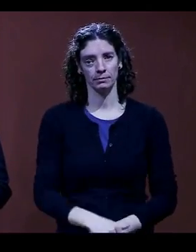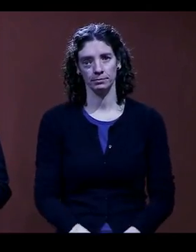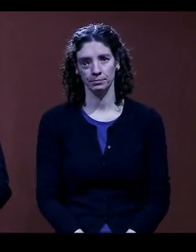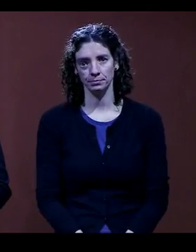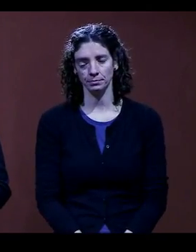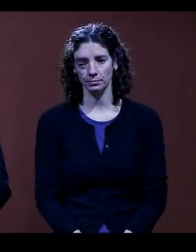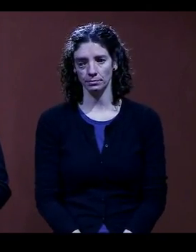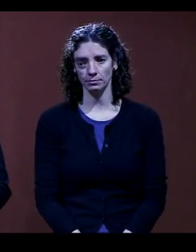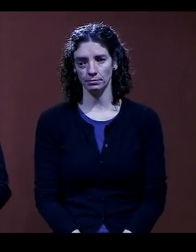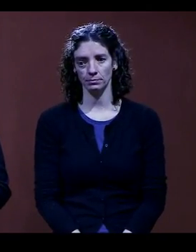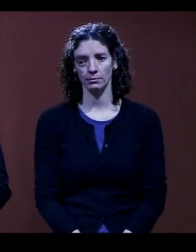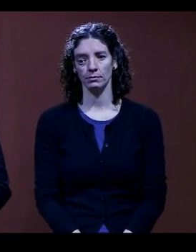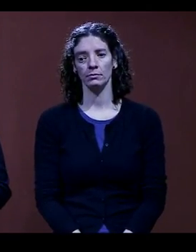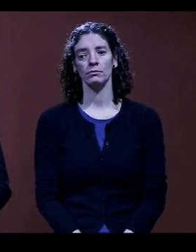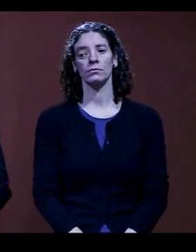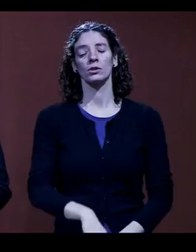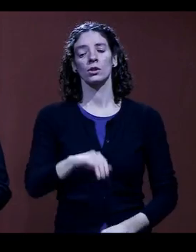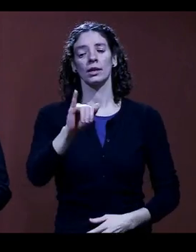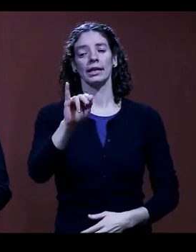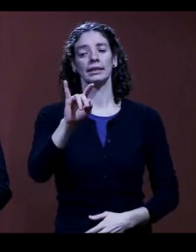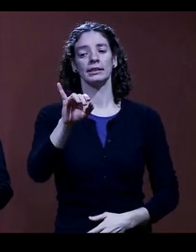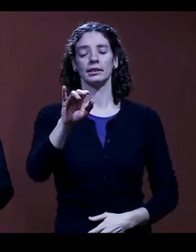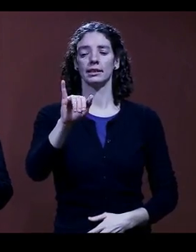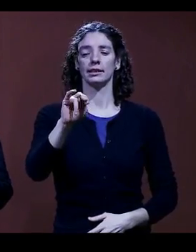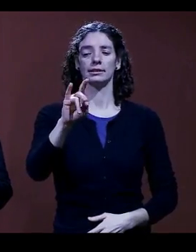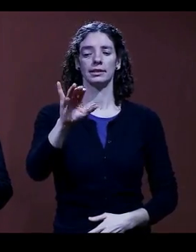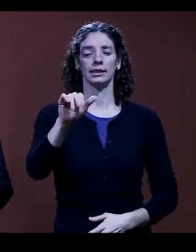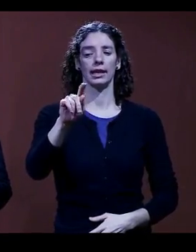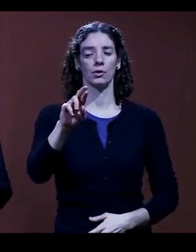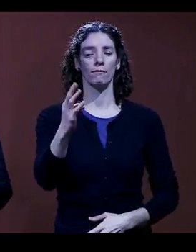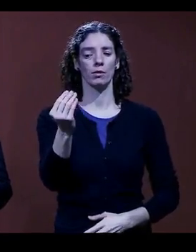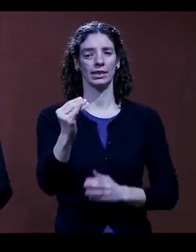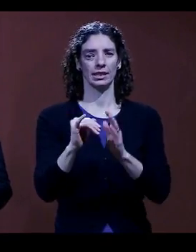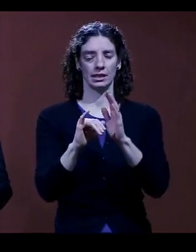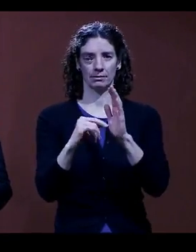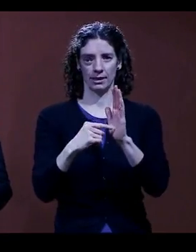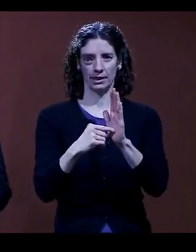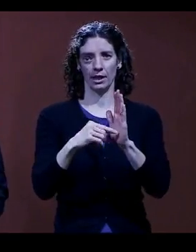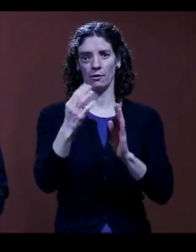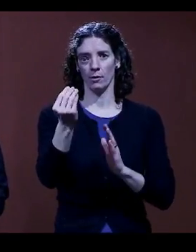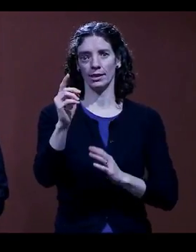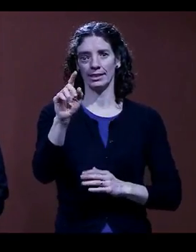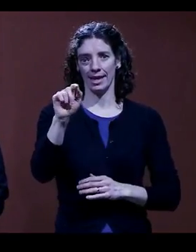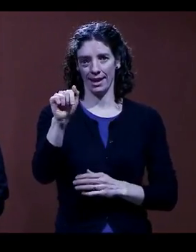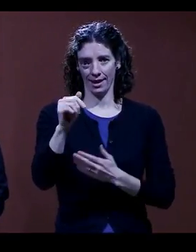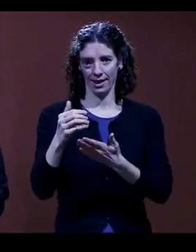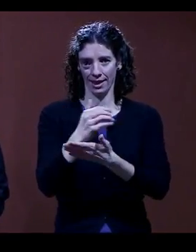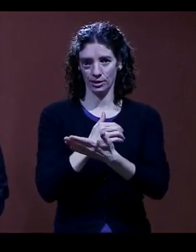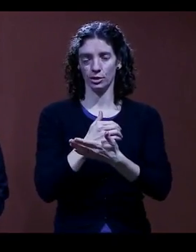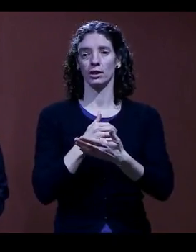Indicator 14 Data are collected, so these are some of the things that you'll be looking for as you're talking